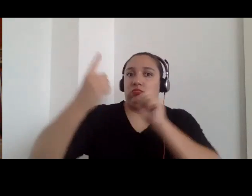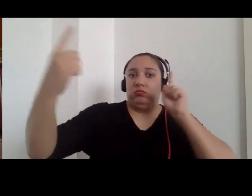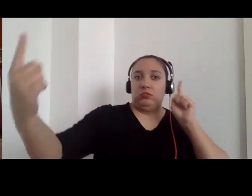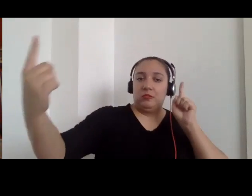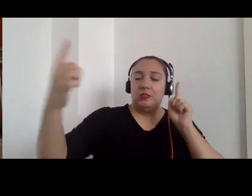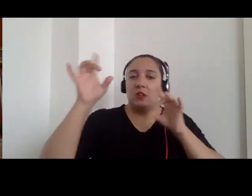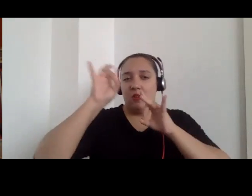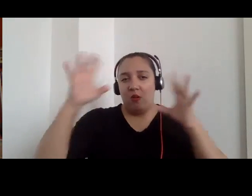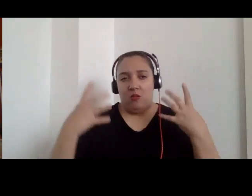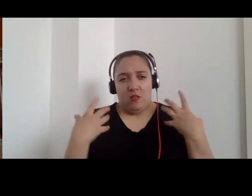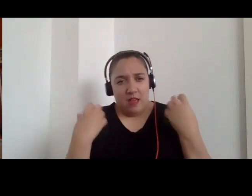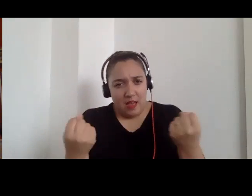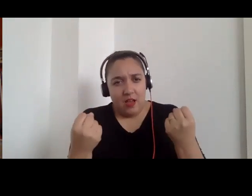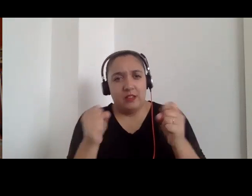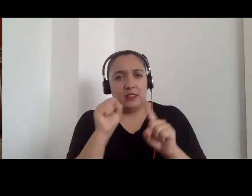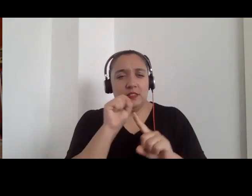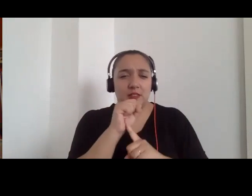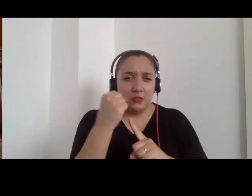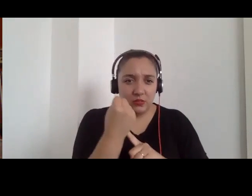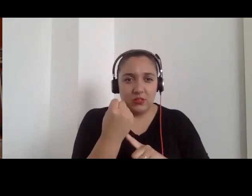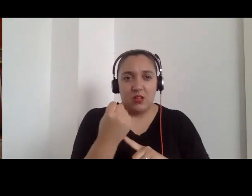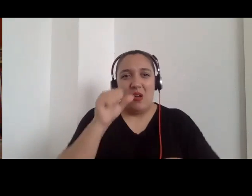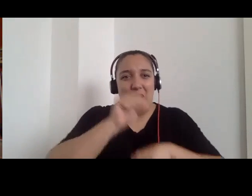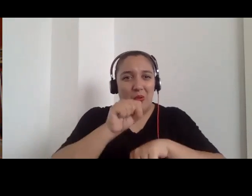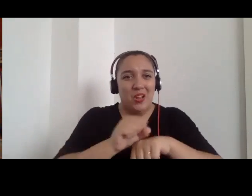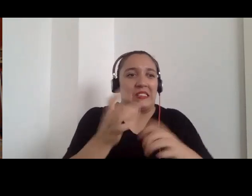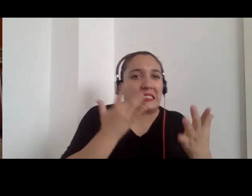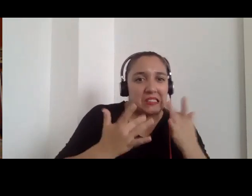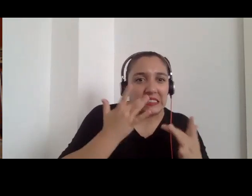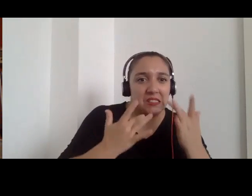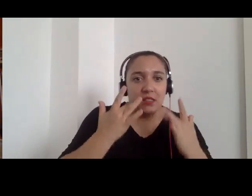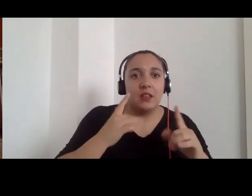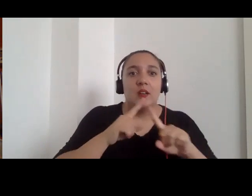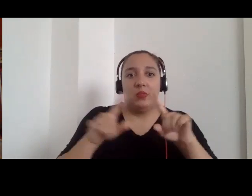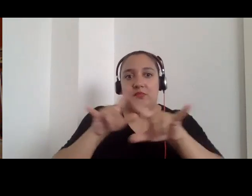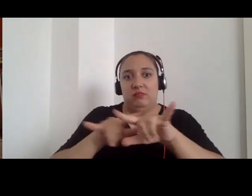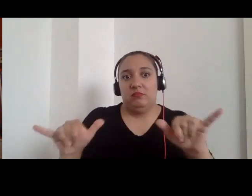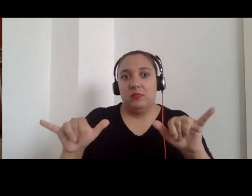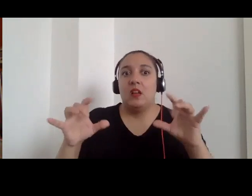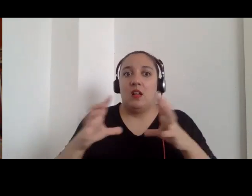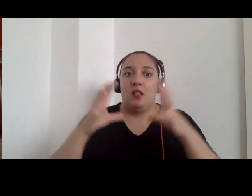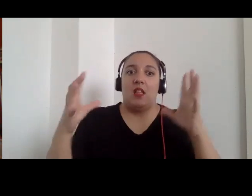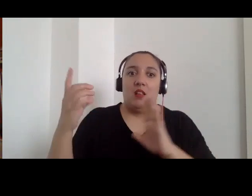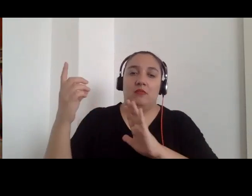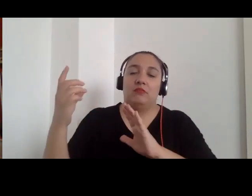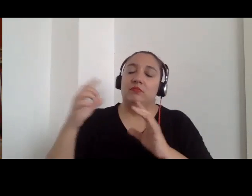changed work circumstances, but now we're also dealing with the full onslaught of racial violence and these new waves of